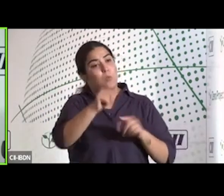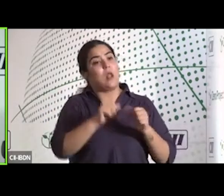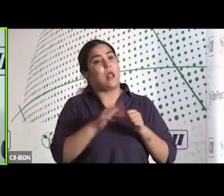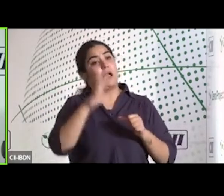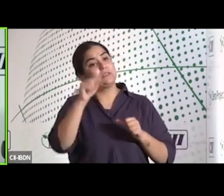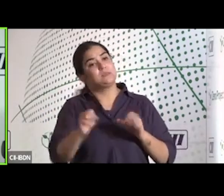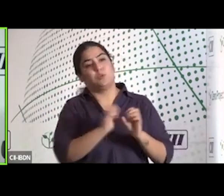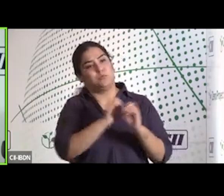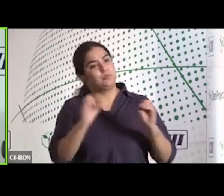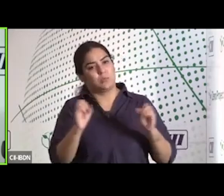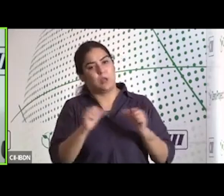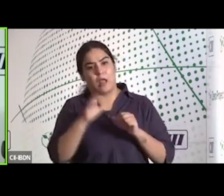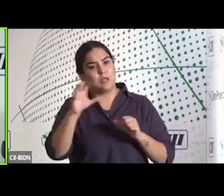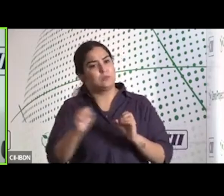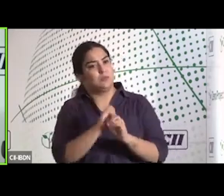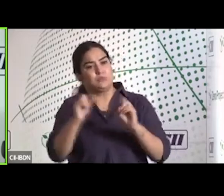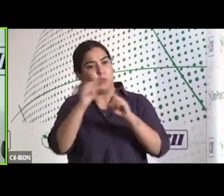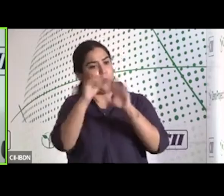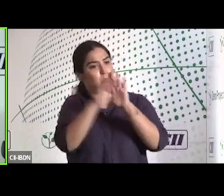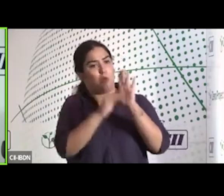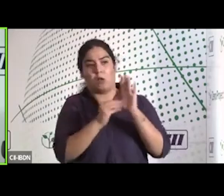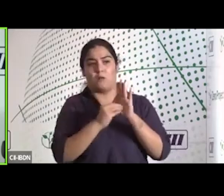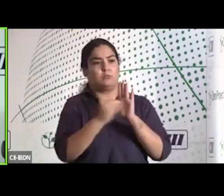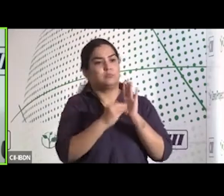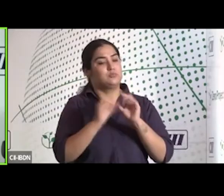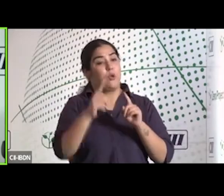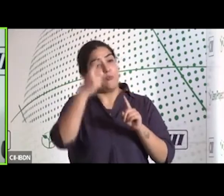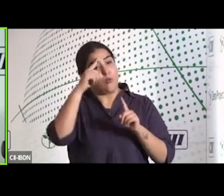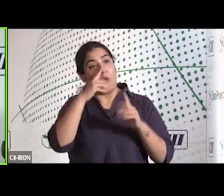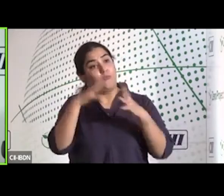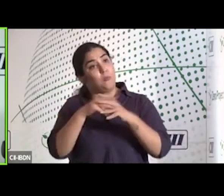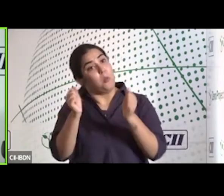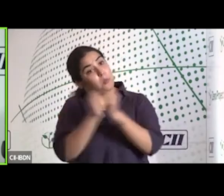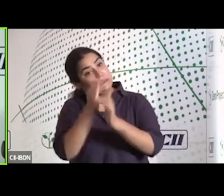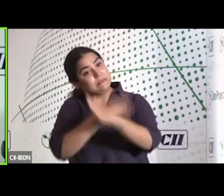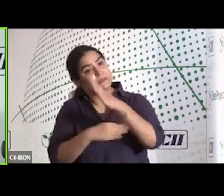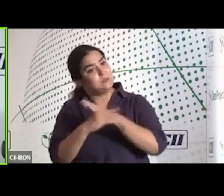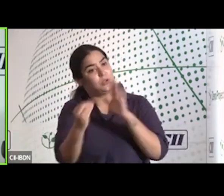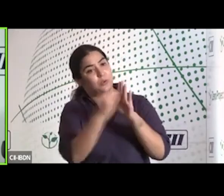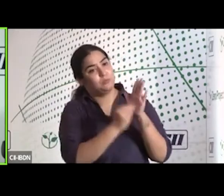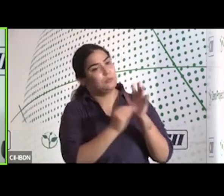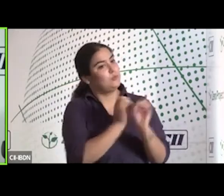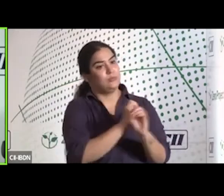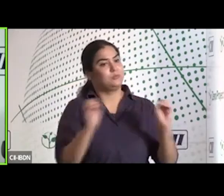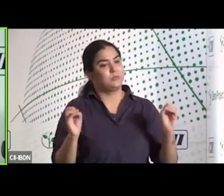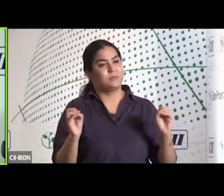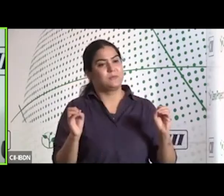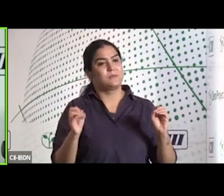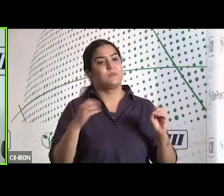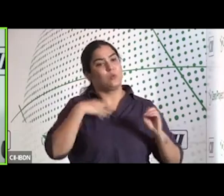Not one of them has a program for a woman with disability. And how do I build keeping a future focus in mind?